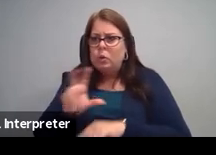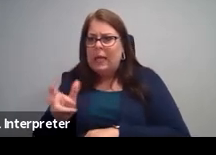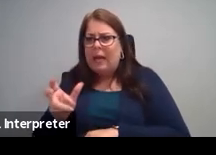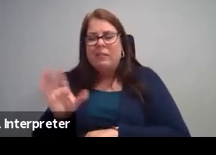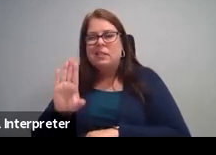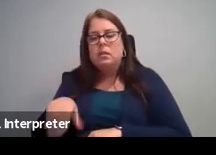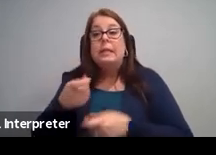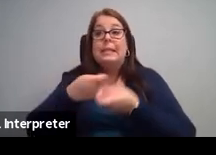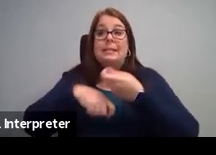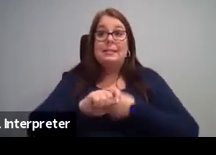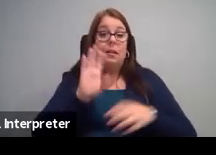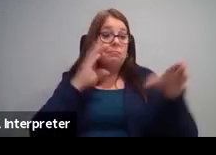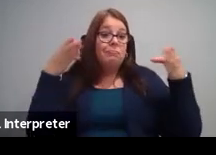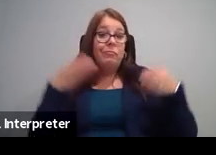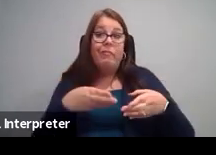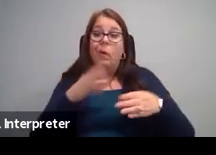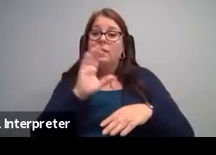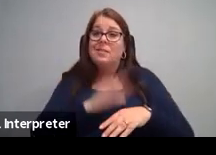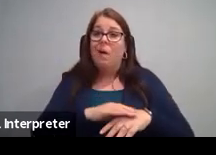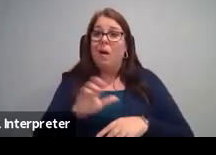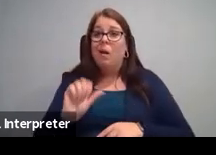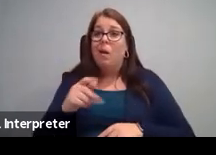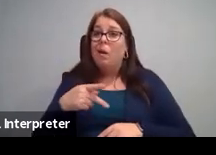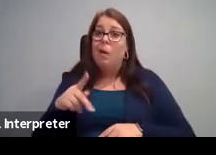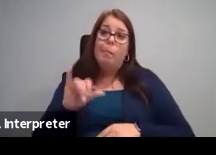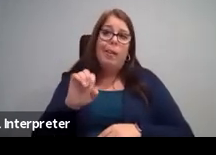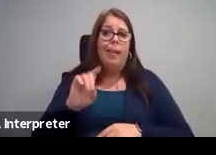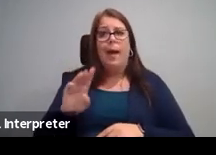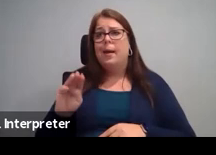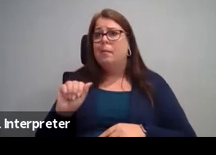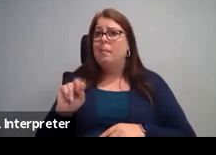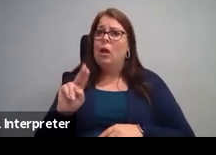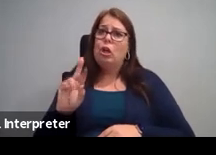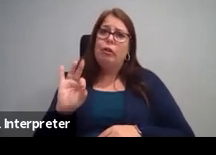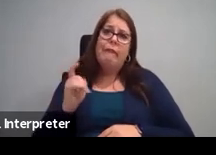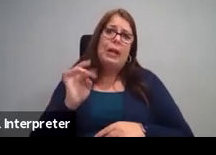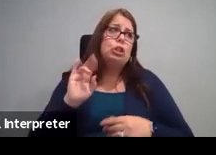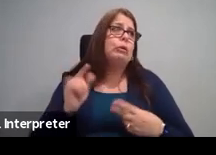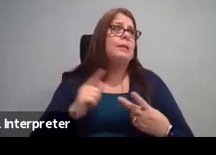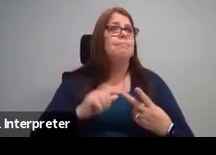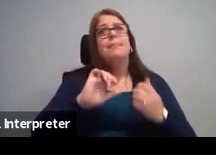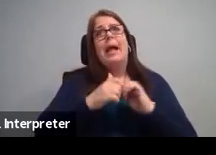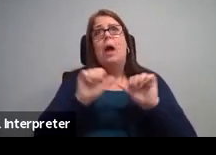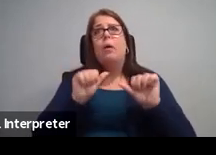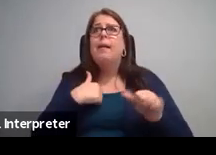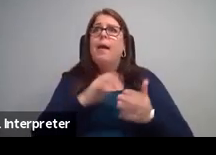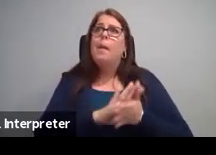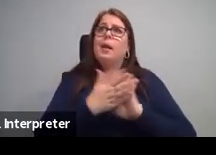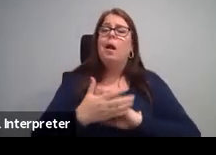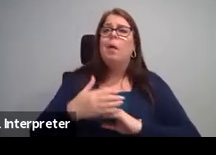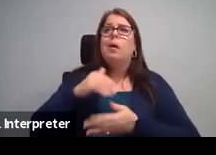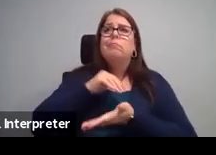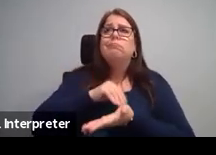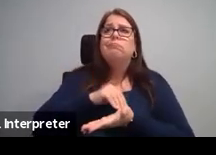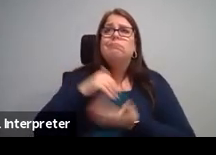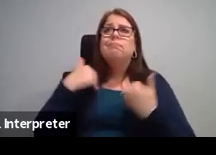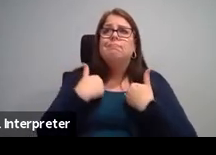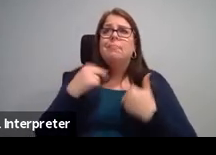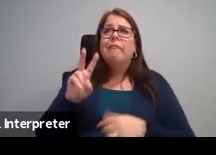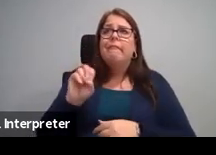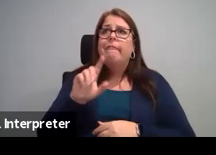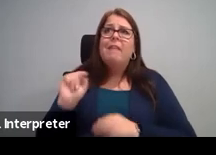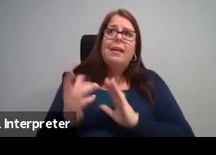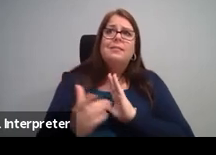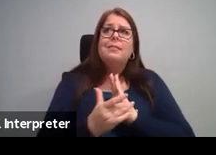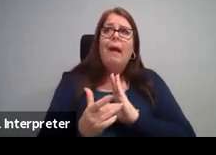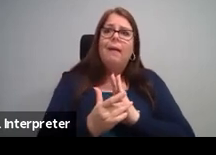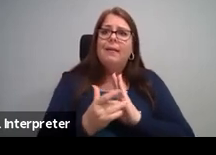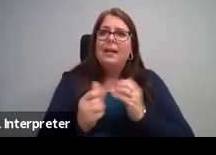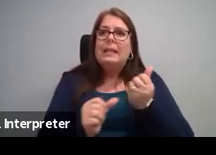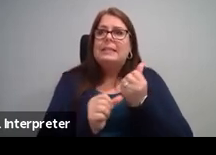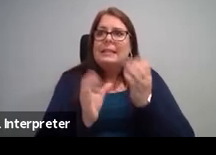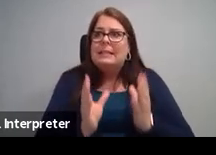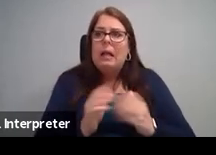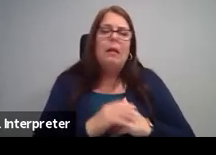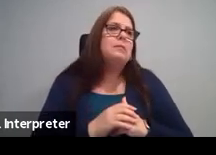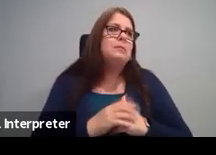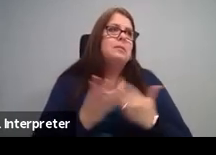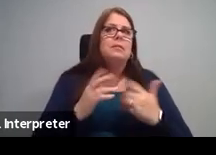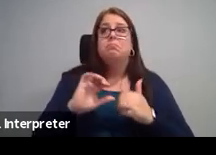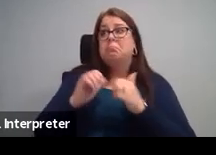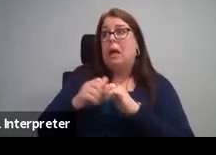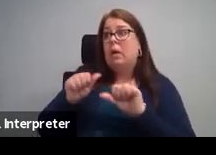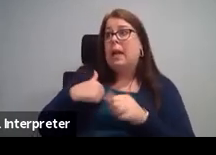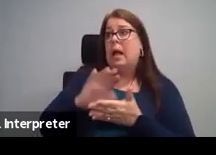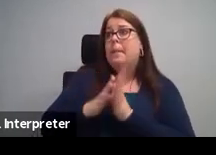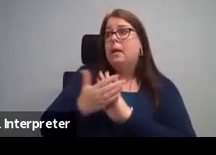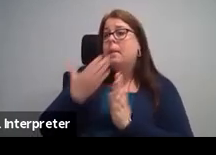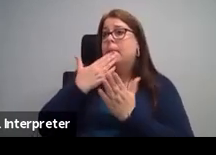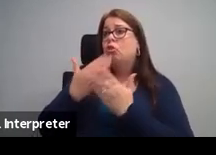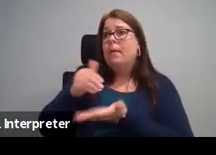Cathy Reznicek: What's going on with applied manufacturing, how am I going to be a vet tech assistant. How am I, you know, what are the essential components of of understanding and being a good medical assistant or dental practice so